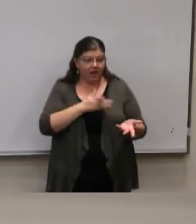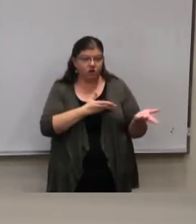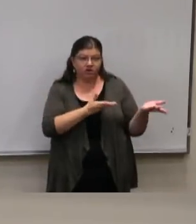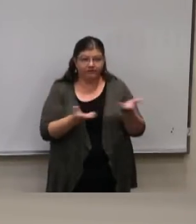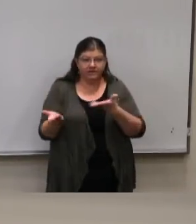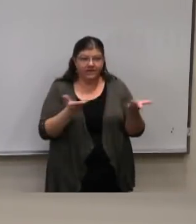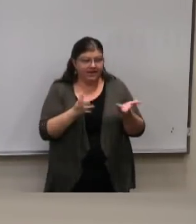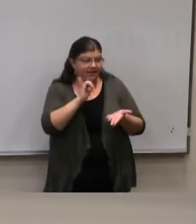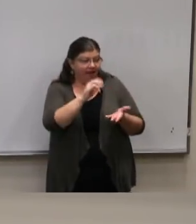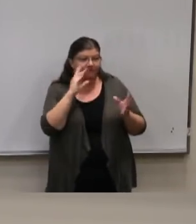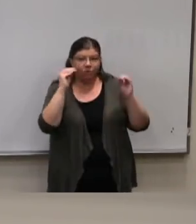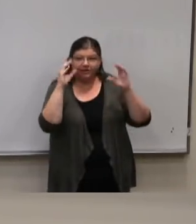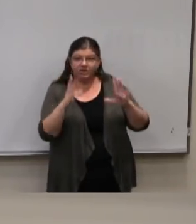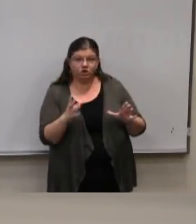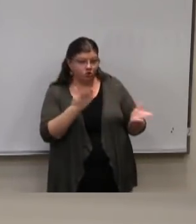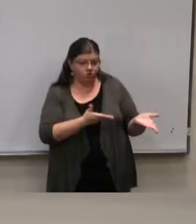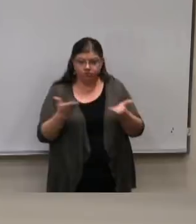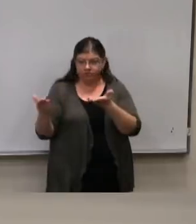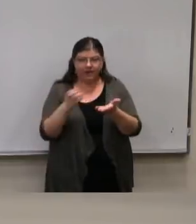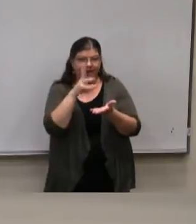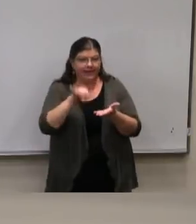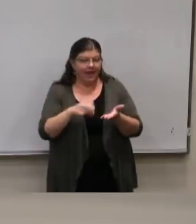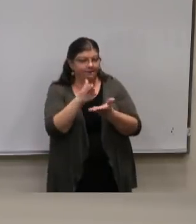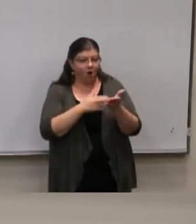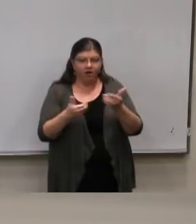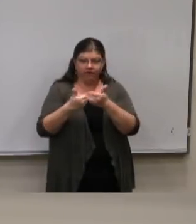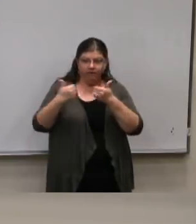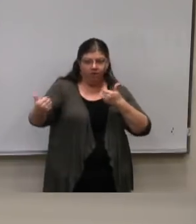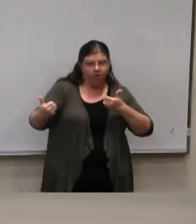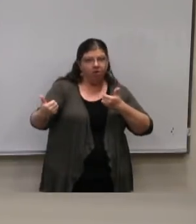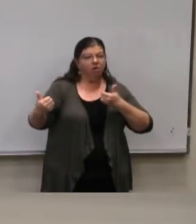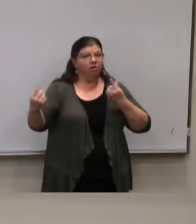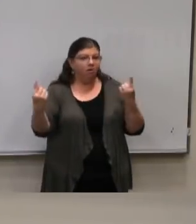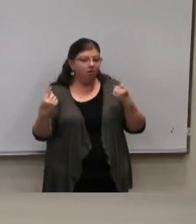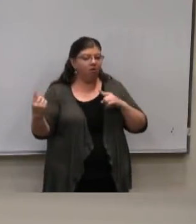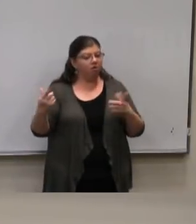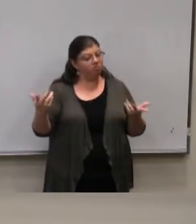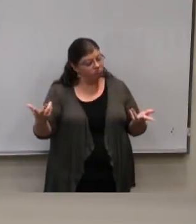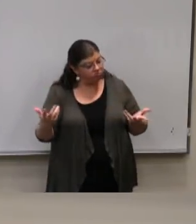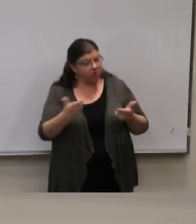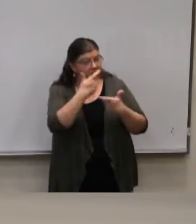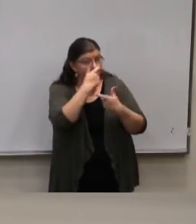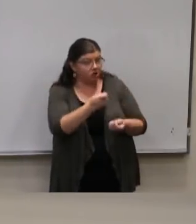for the faculty member as part of their safe distancing. So it's kind of an interesting way to look at it.